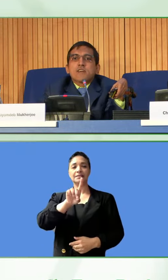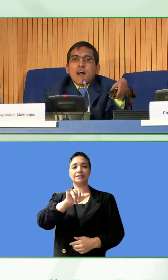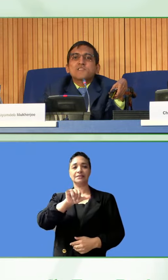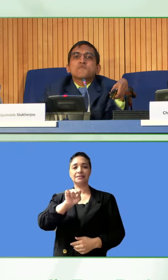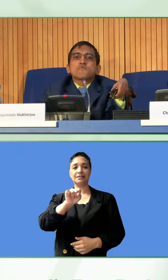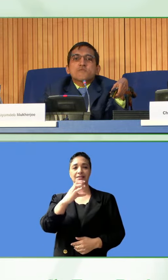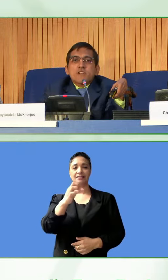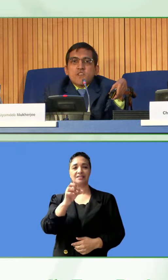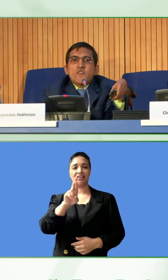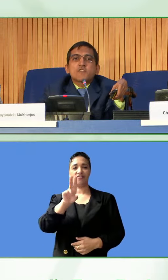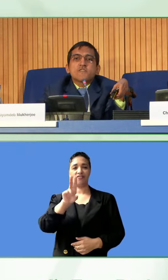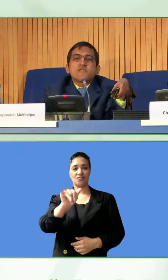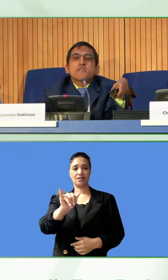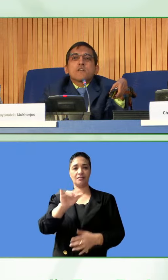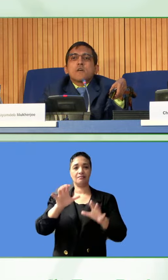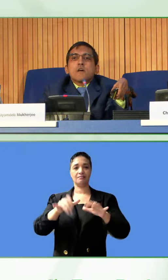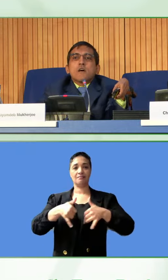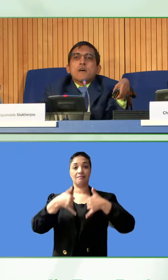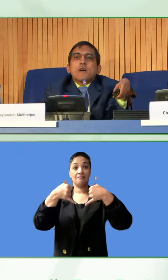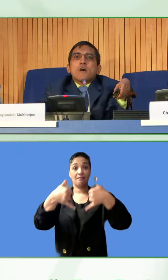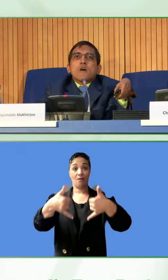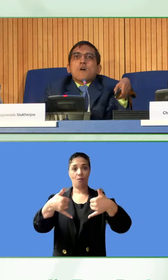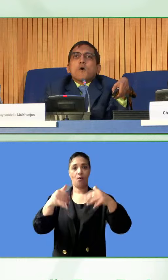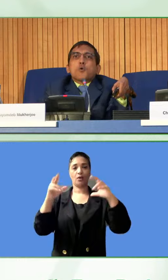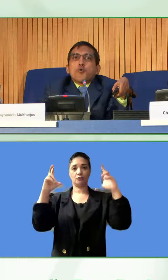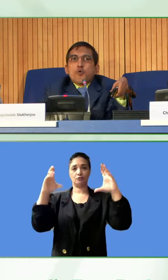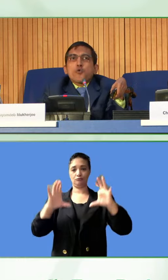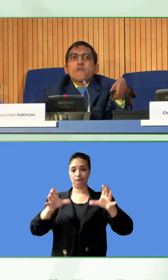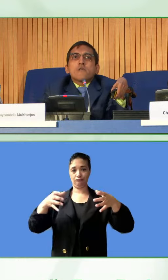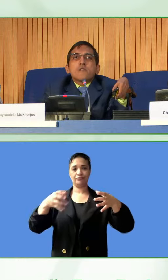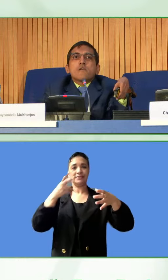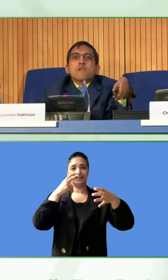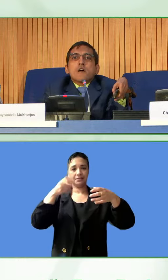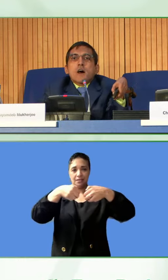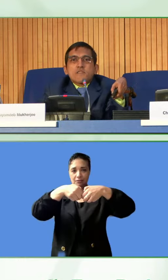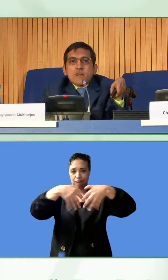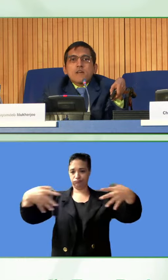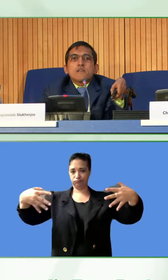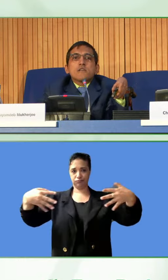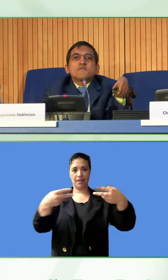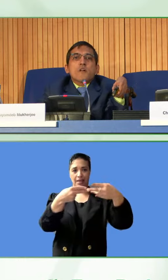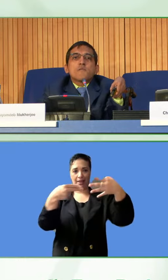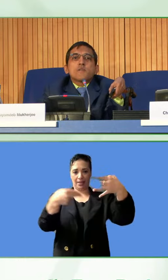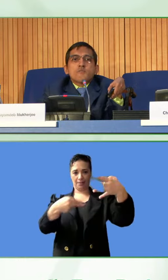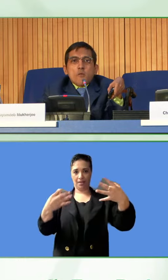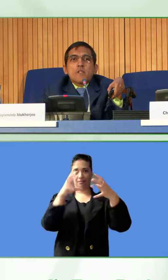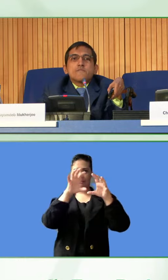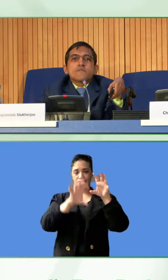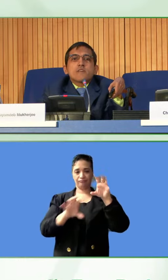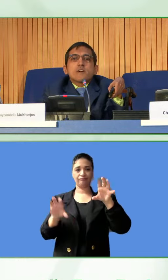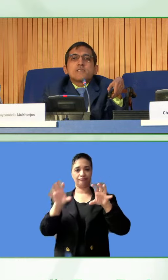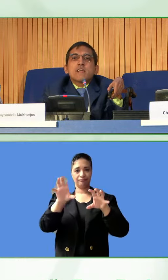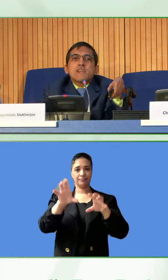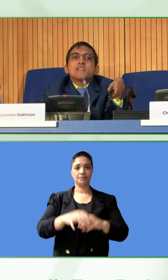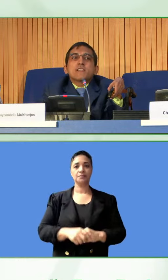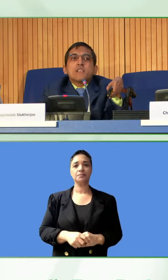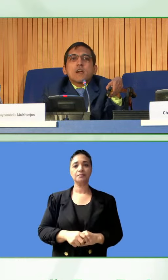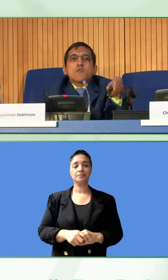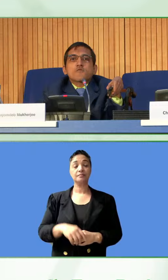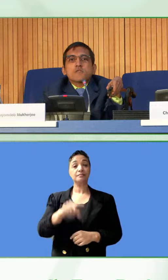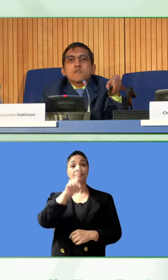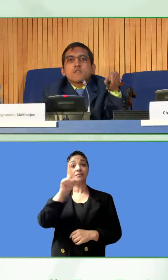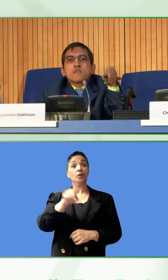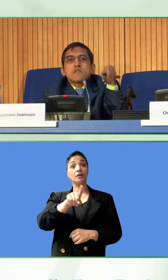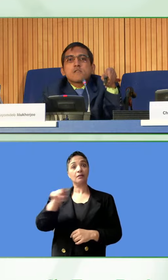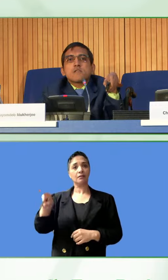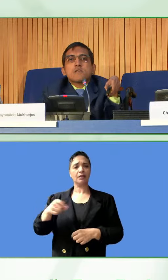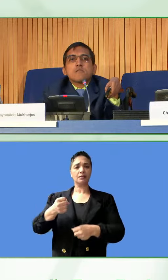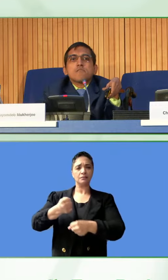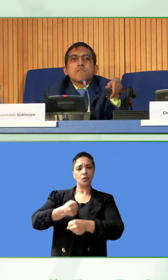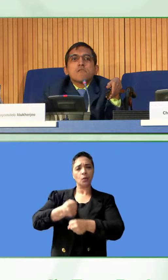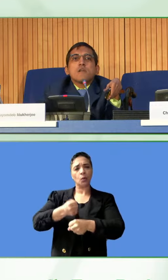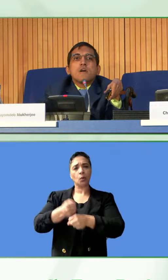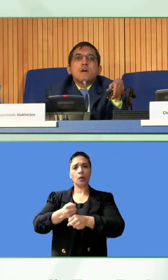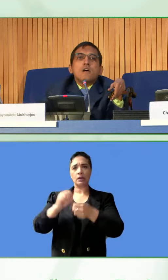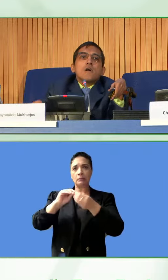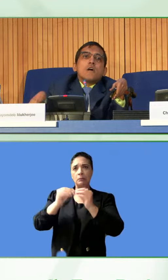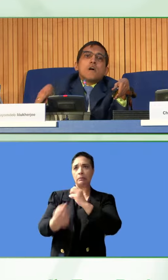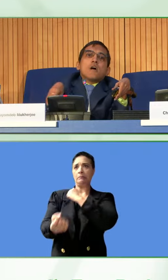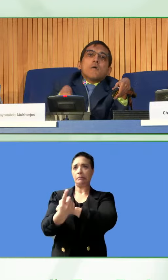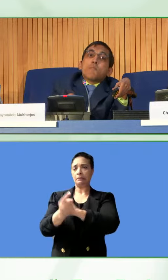grassroots innovators who are there solving problems day in and day out.